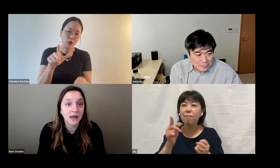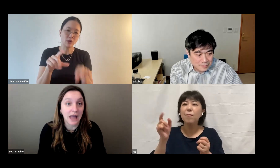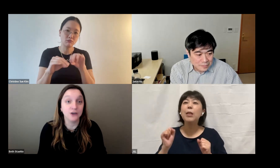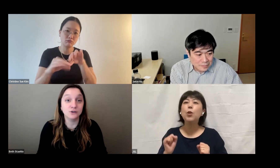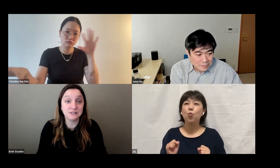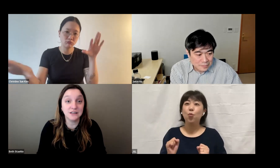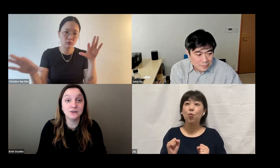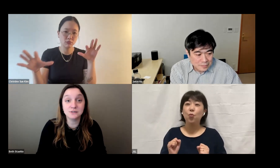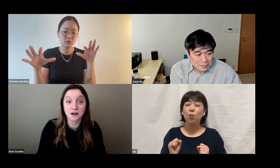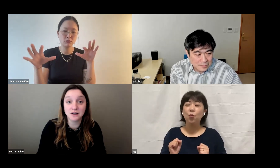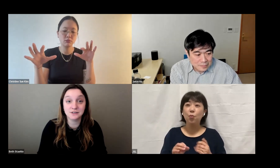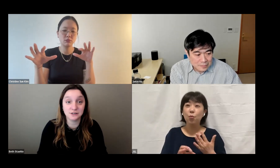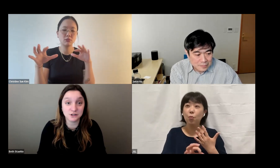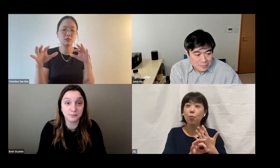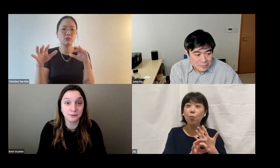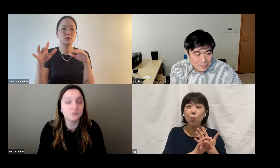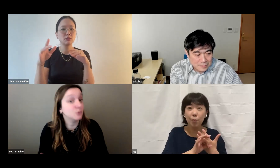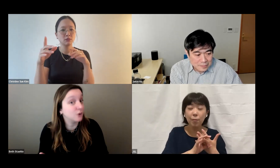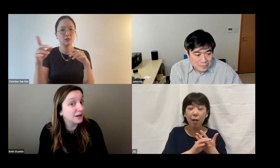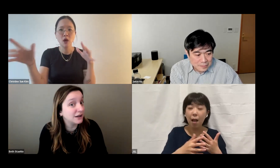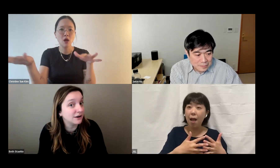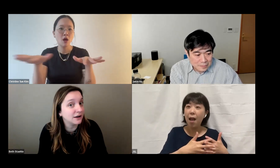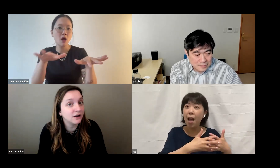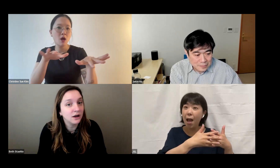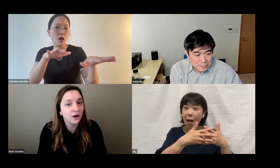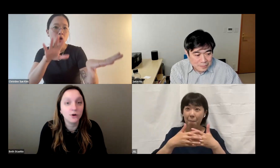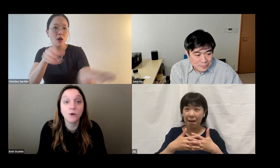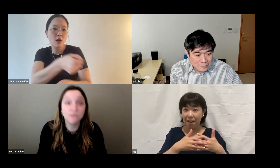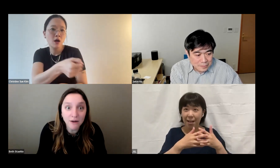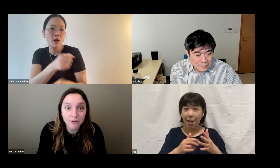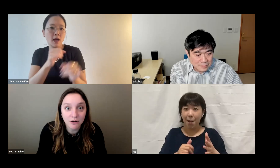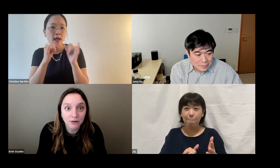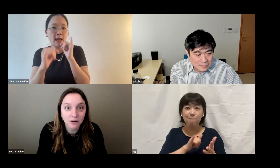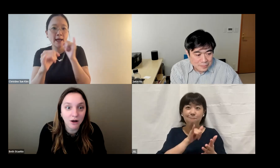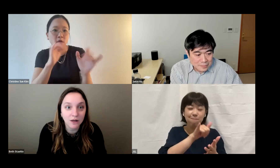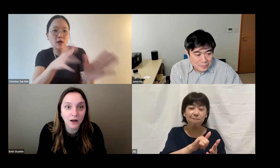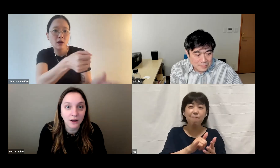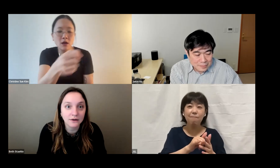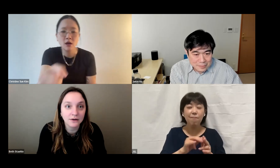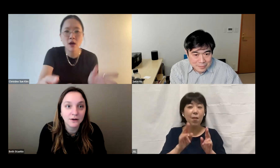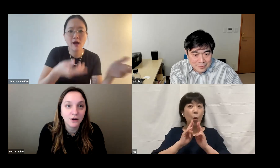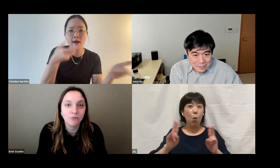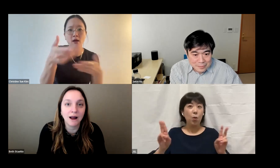and you'll those concert interpreters who are hearing go viral online, right?